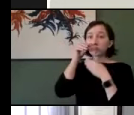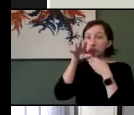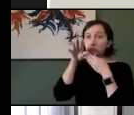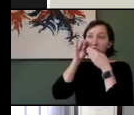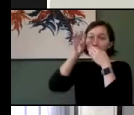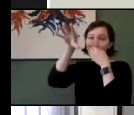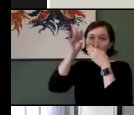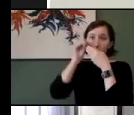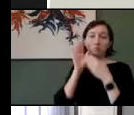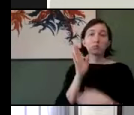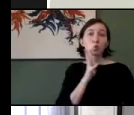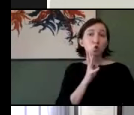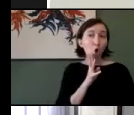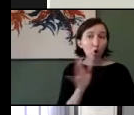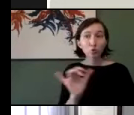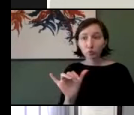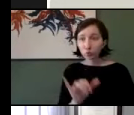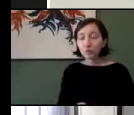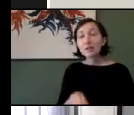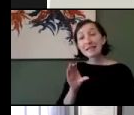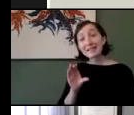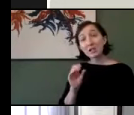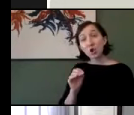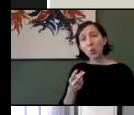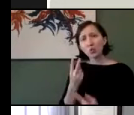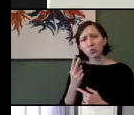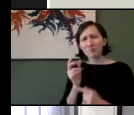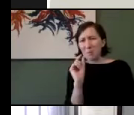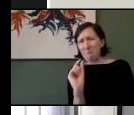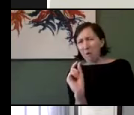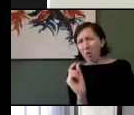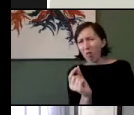The CO2 is small enough to pass through any cloth mask material.